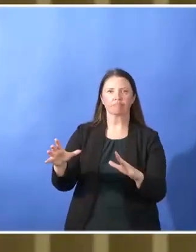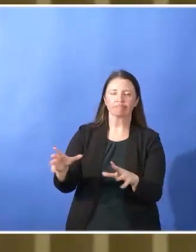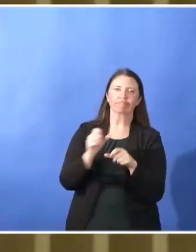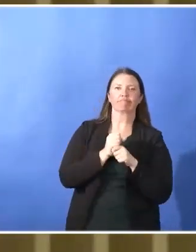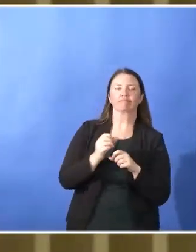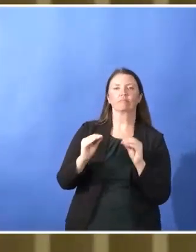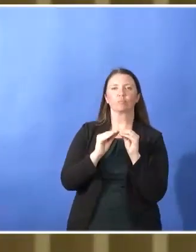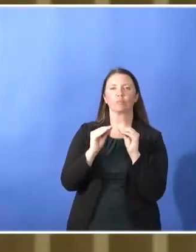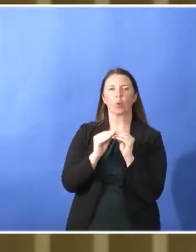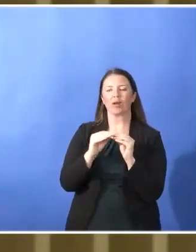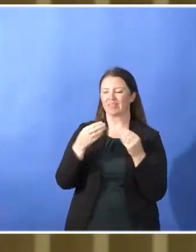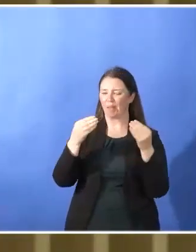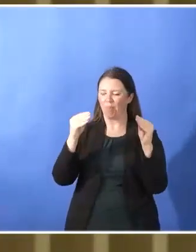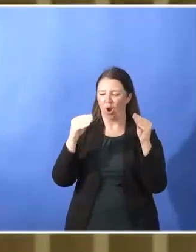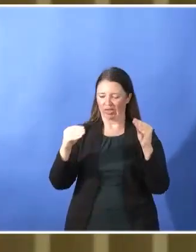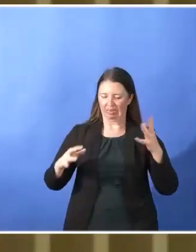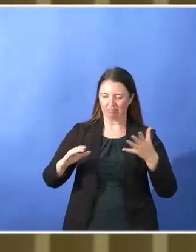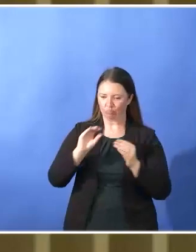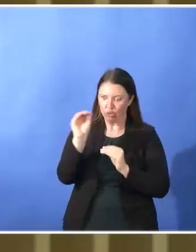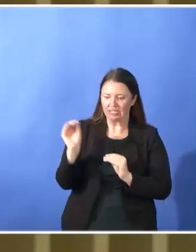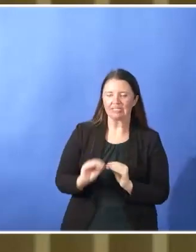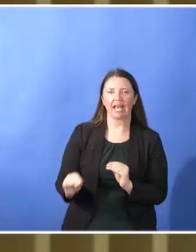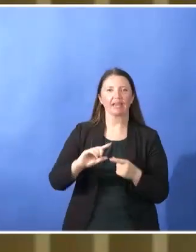I THINK THIS NEW GENERATION OF LOW EARTH ORBIT SATELLITES IS